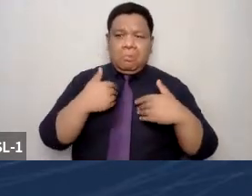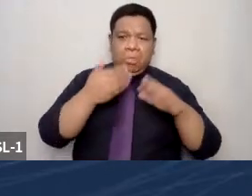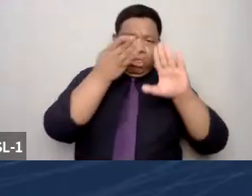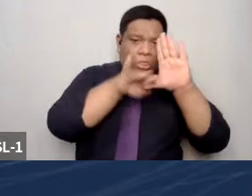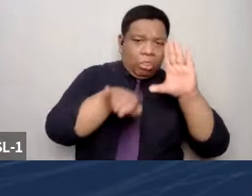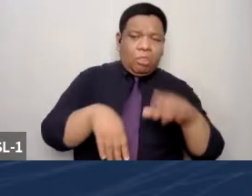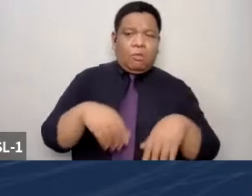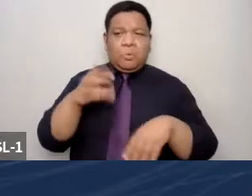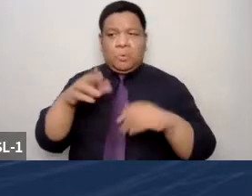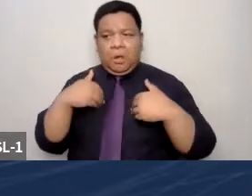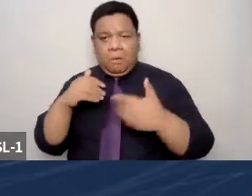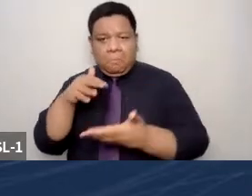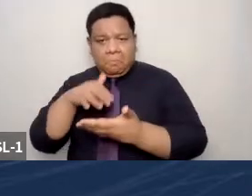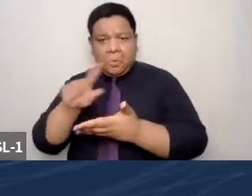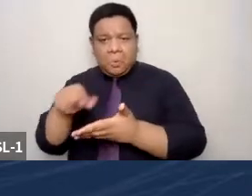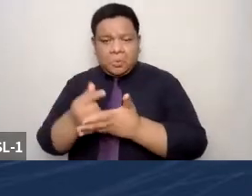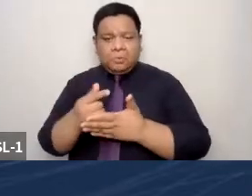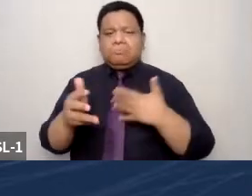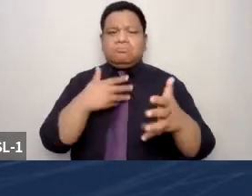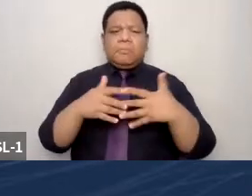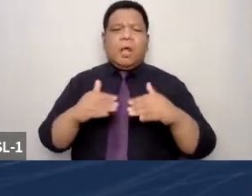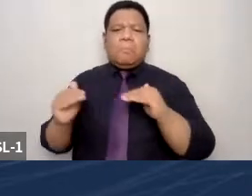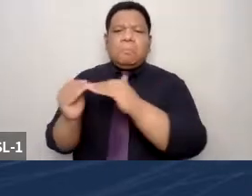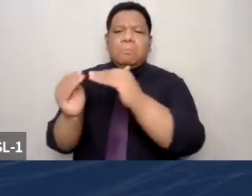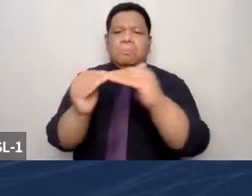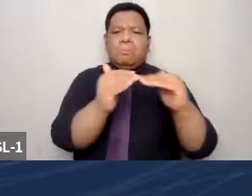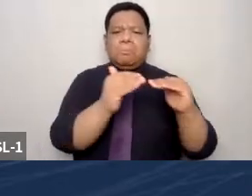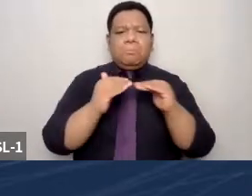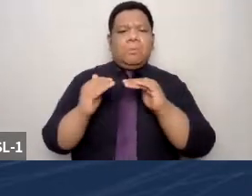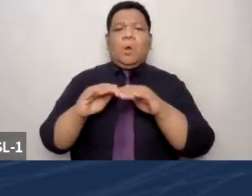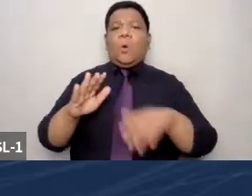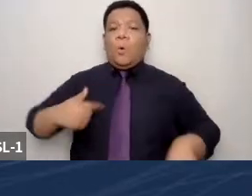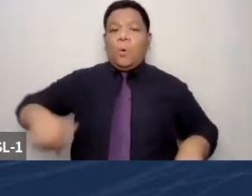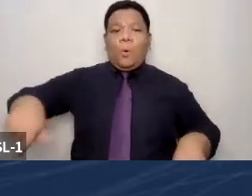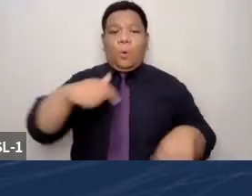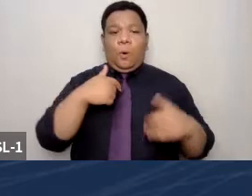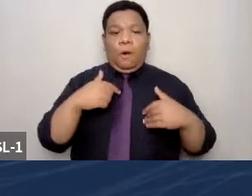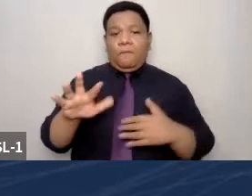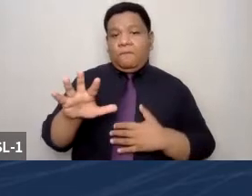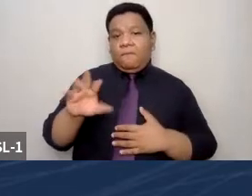All of us 50-70 million Filipinos will have enough global supply by 2021.